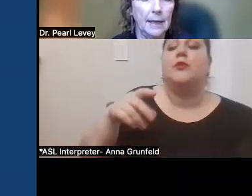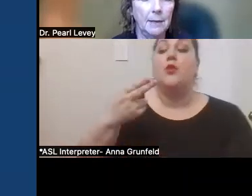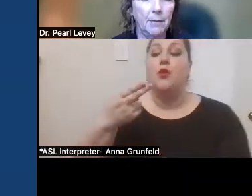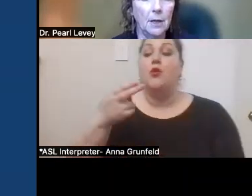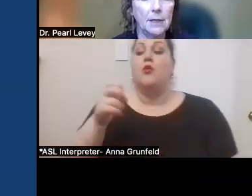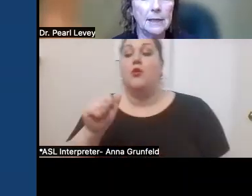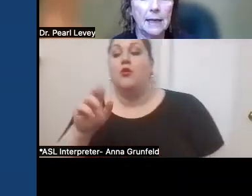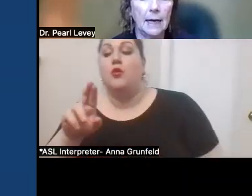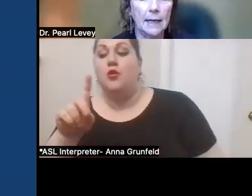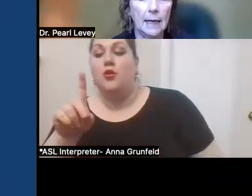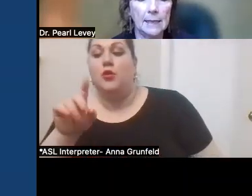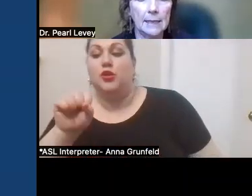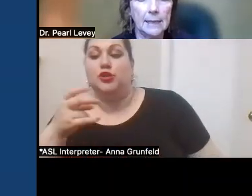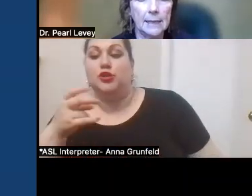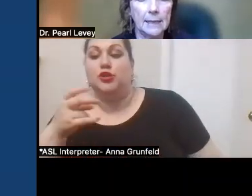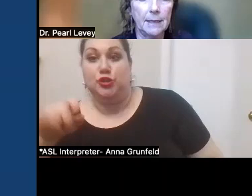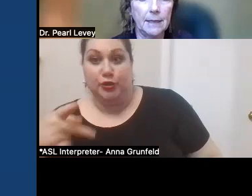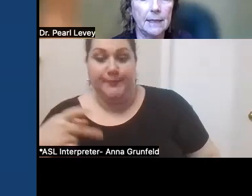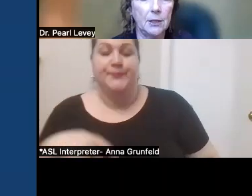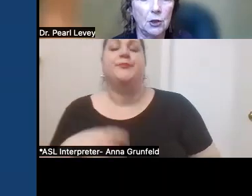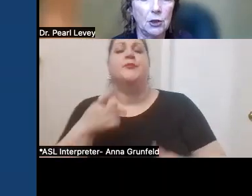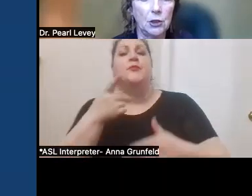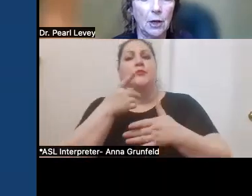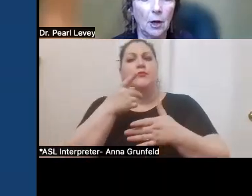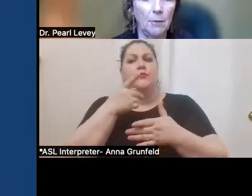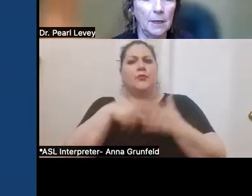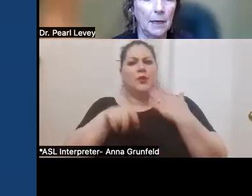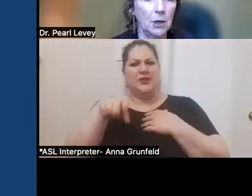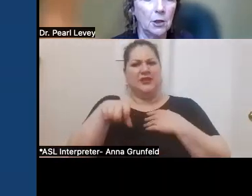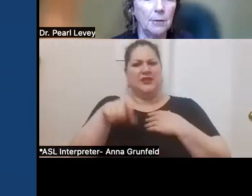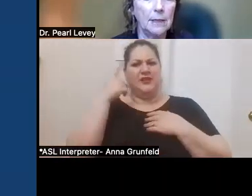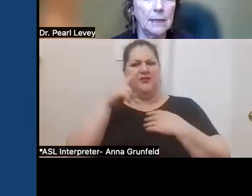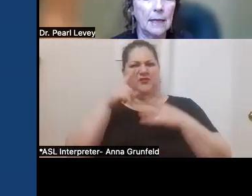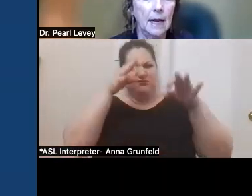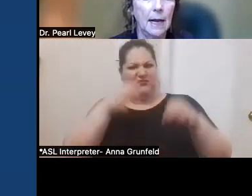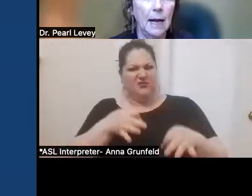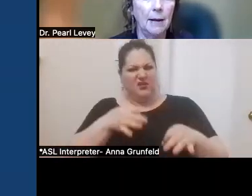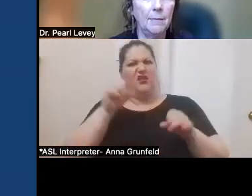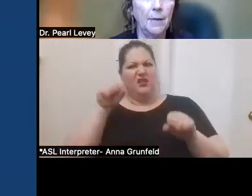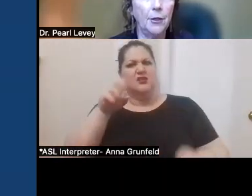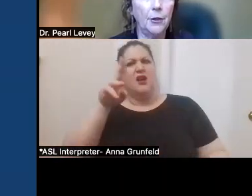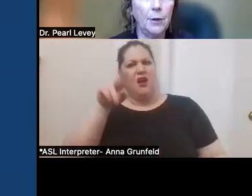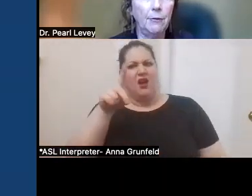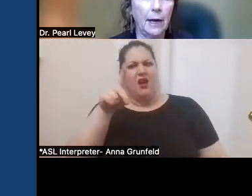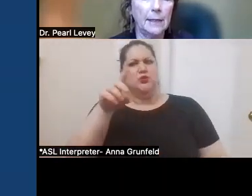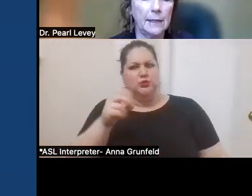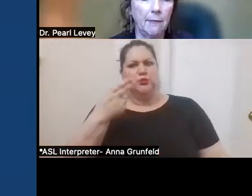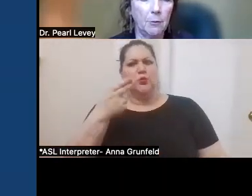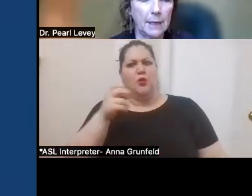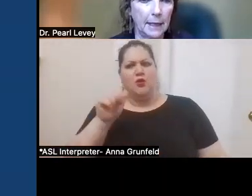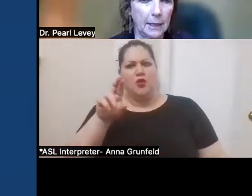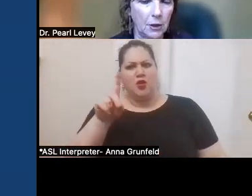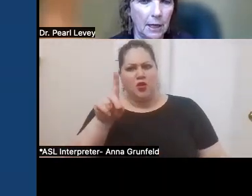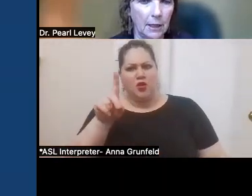In the policy and guidelines and disability in a duty to accommodate document, three factors have to be taken into account.